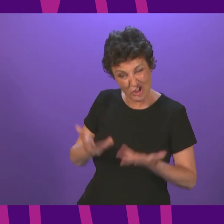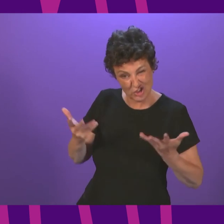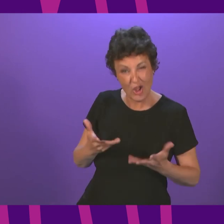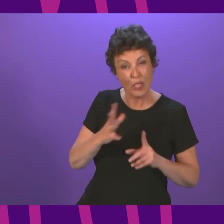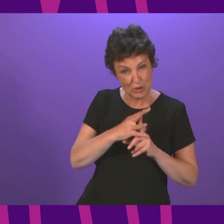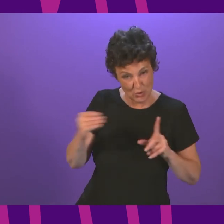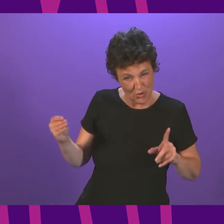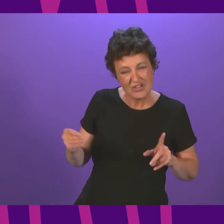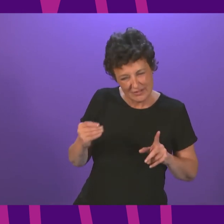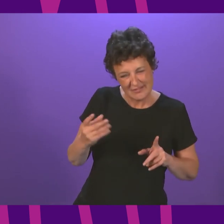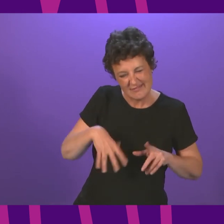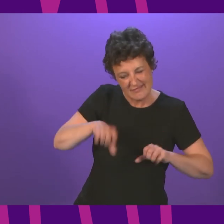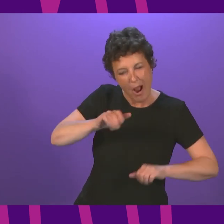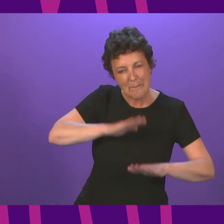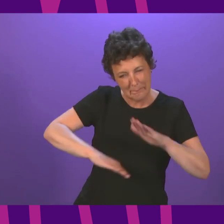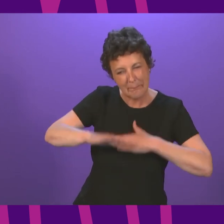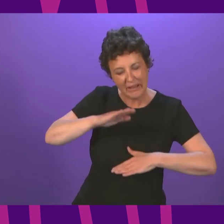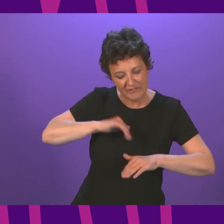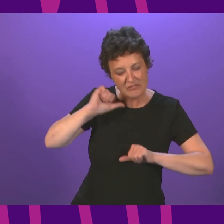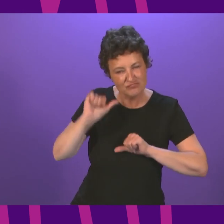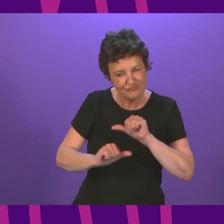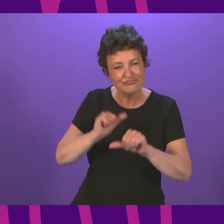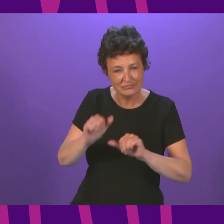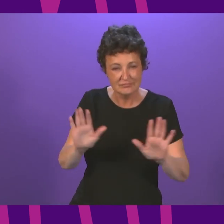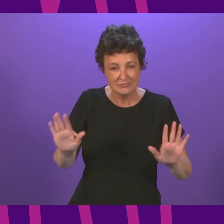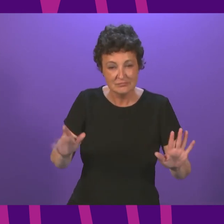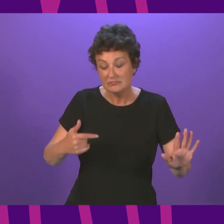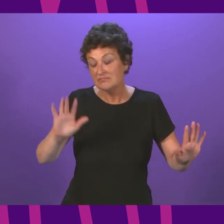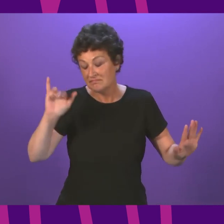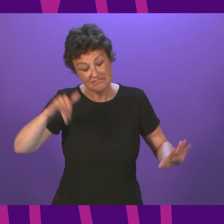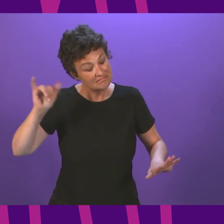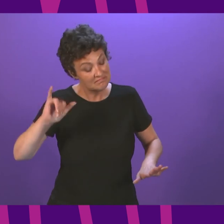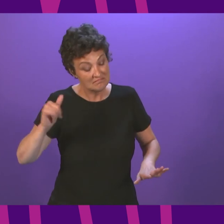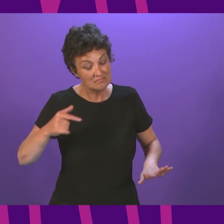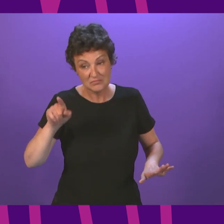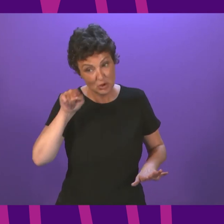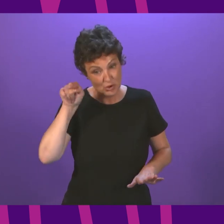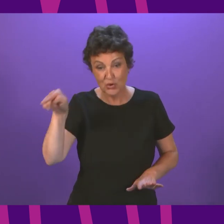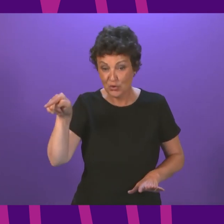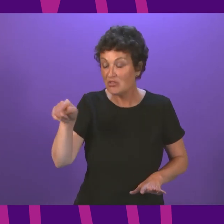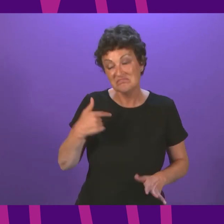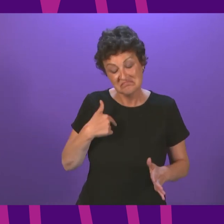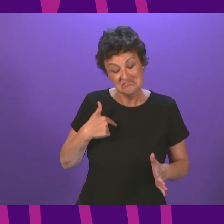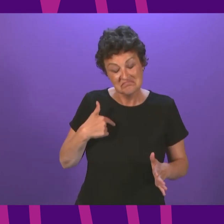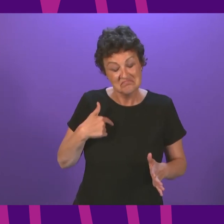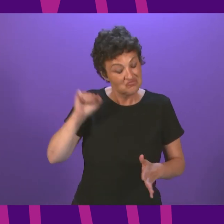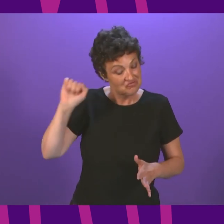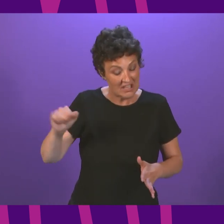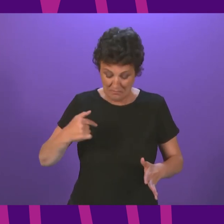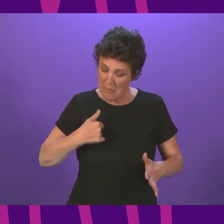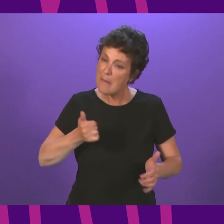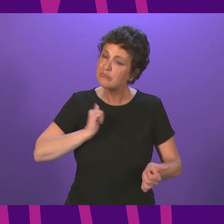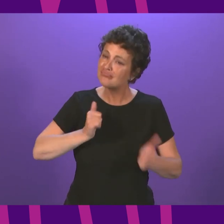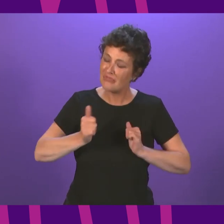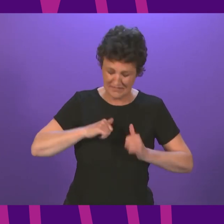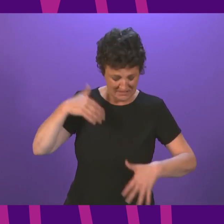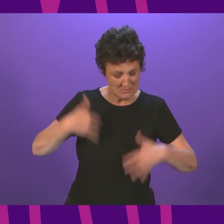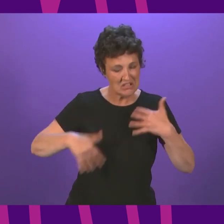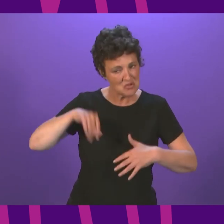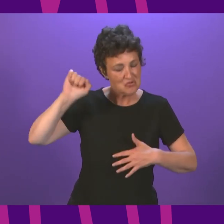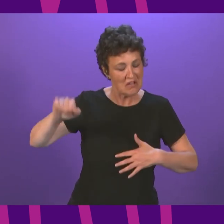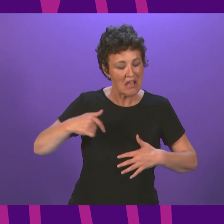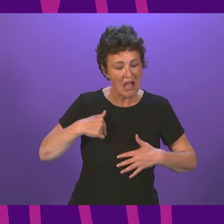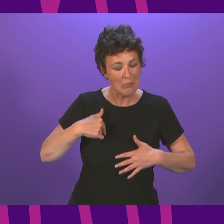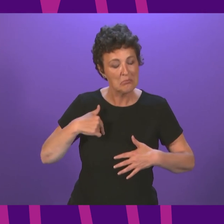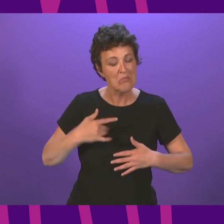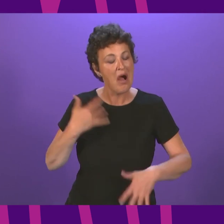Chapman, on behalf of the Scottish Parliamentary Corporate Body, to speak to and move the motion.